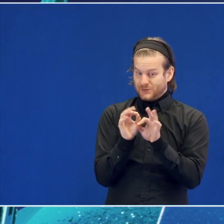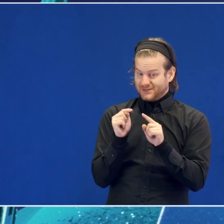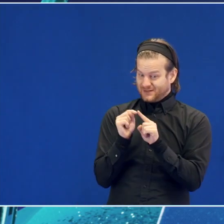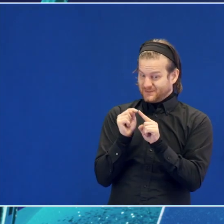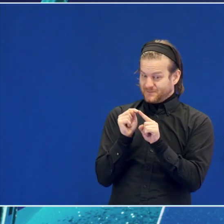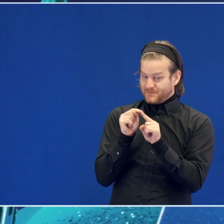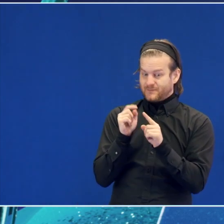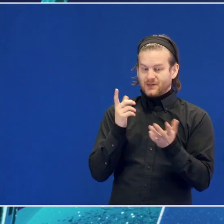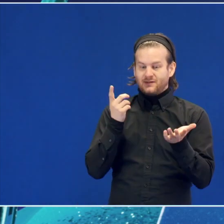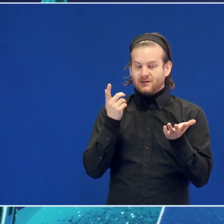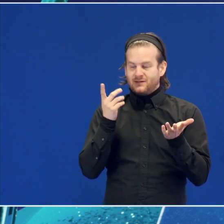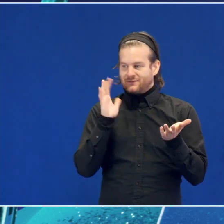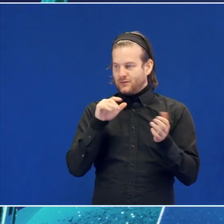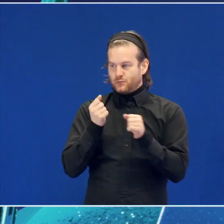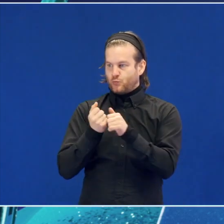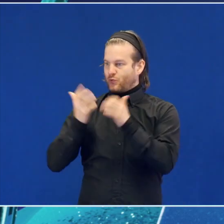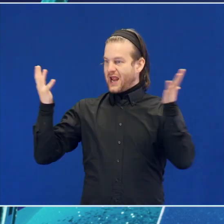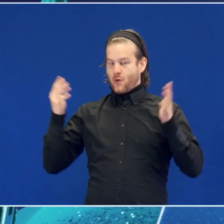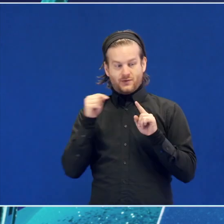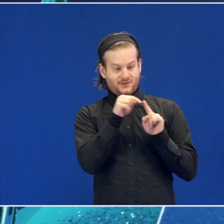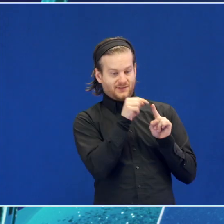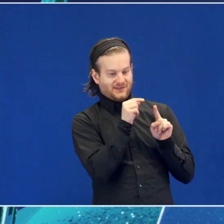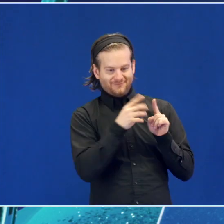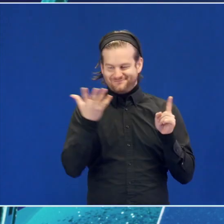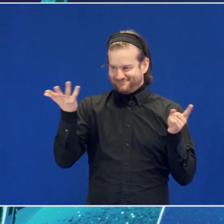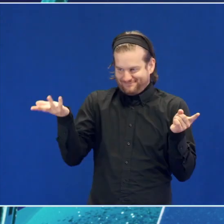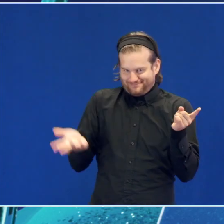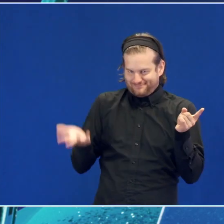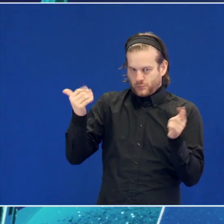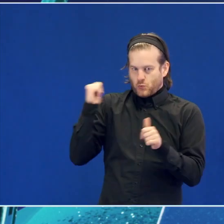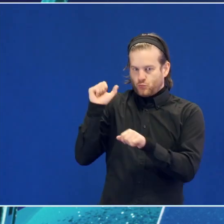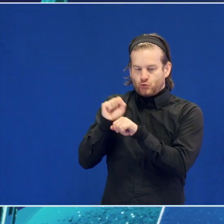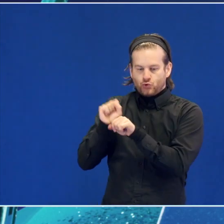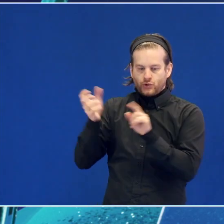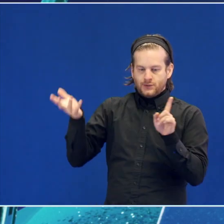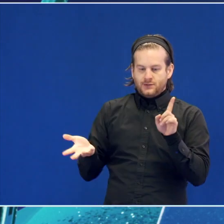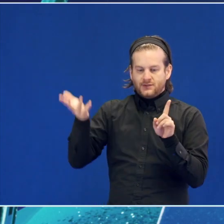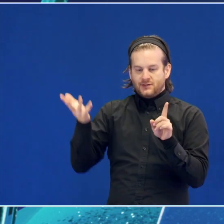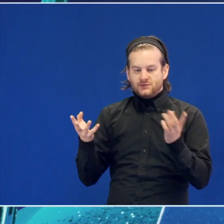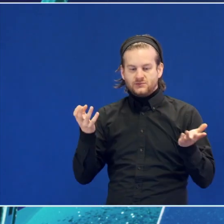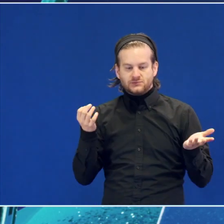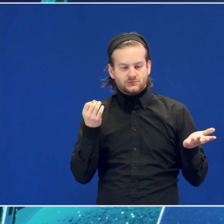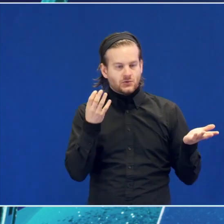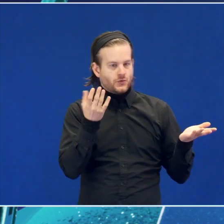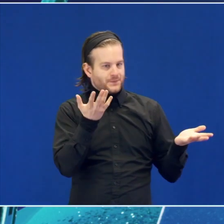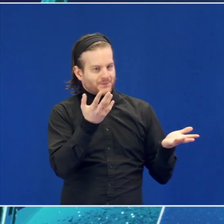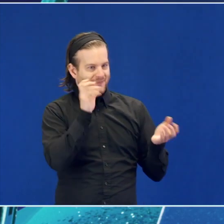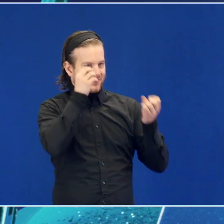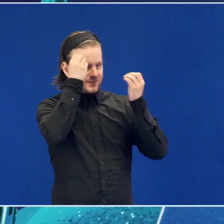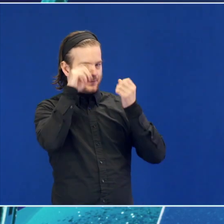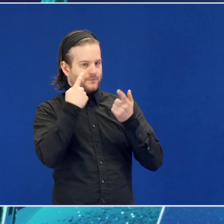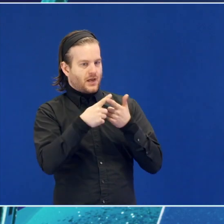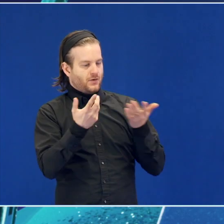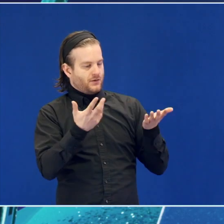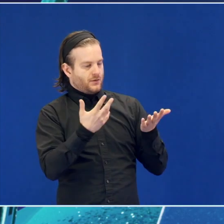that you're working on, what are the rules of that repo, what sort of tools are available in that repo,